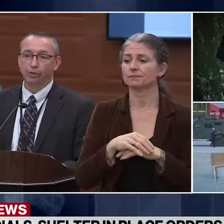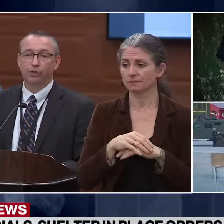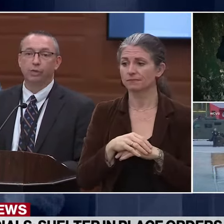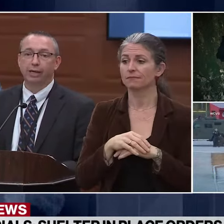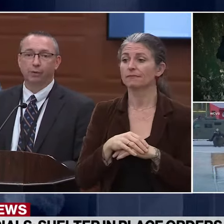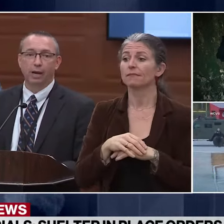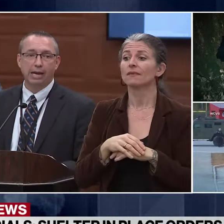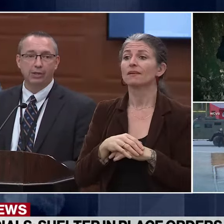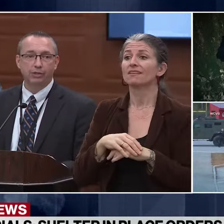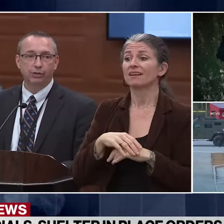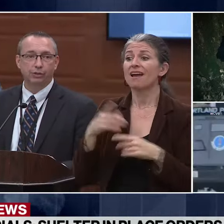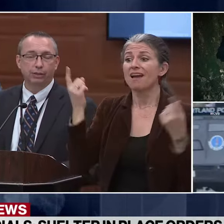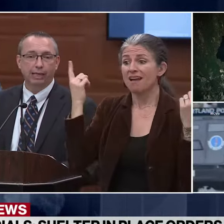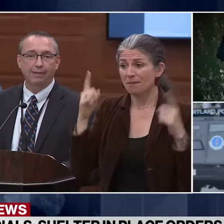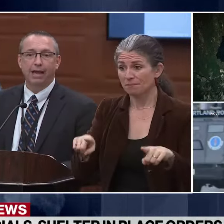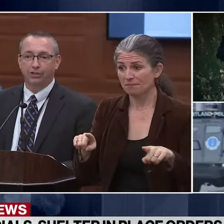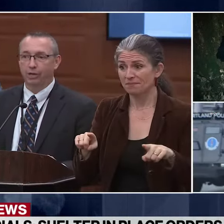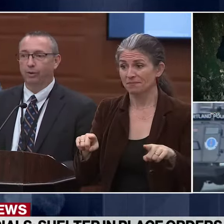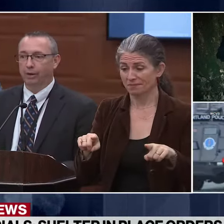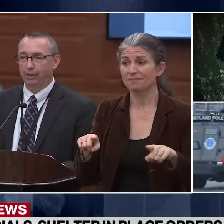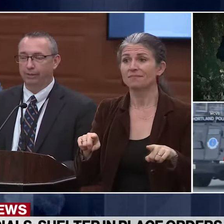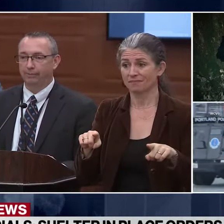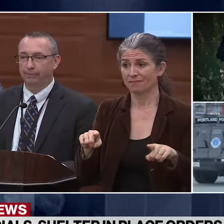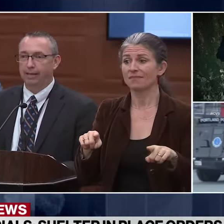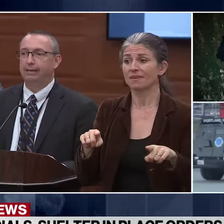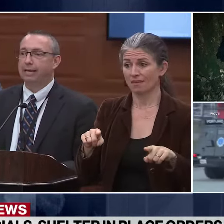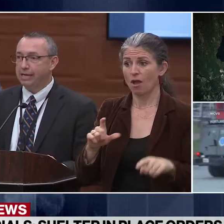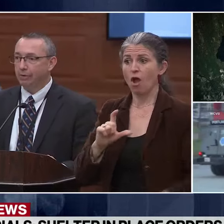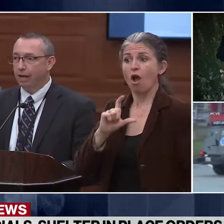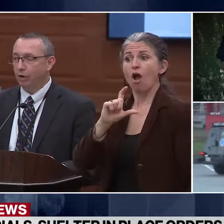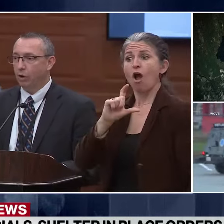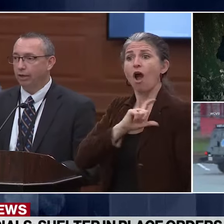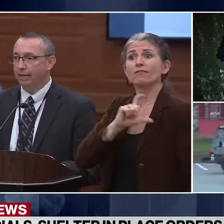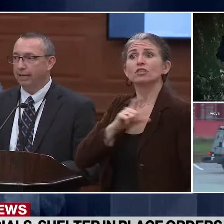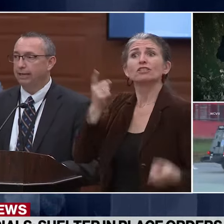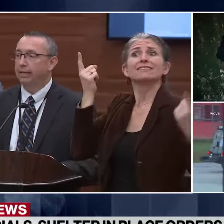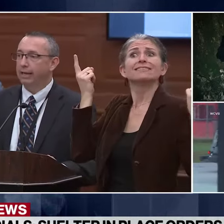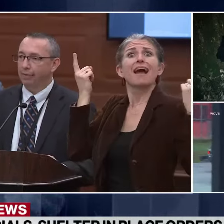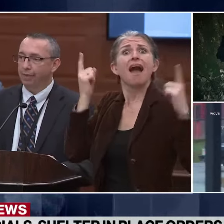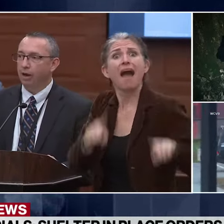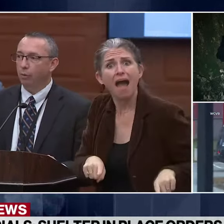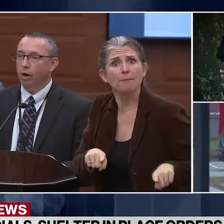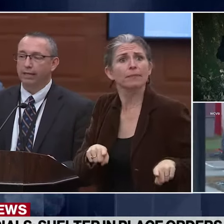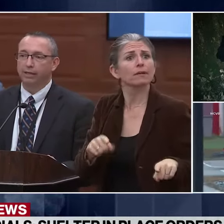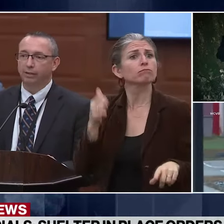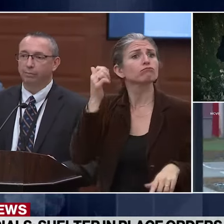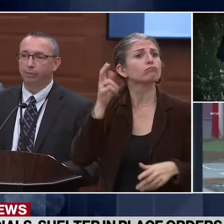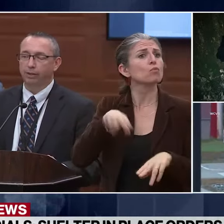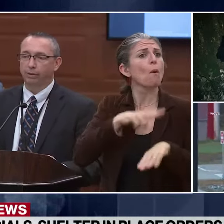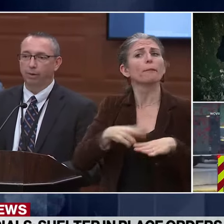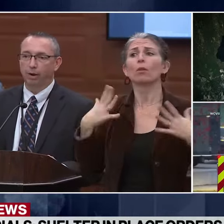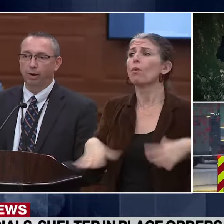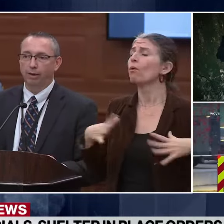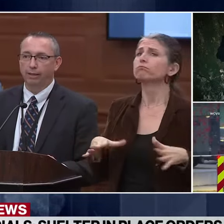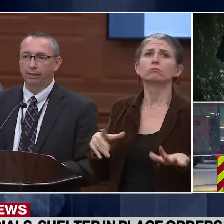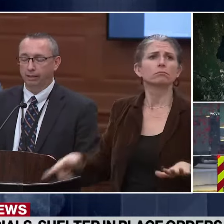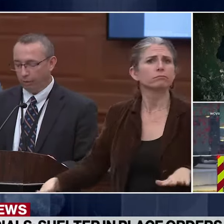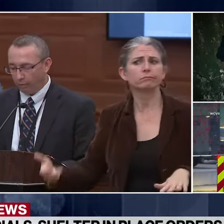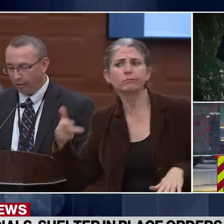THERE IS THAT THERE WERE FOUR PLAINCLOTHES POLICE OFFICERS THAT WERE SHOOTING THE RANGE AND THAT GENERAL